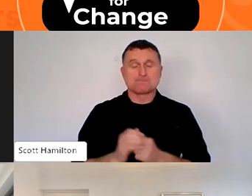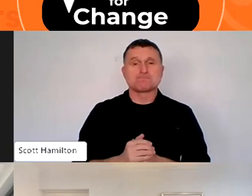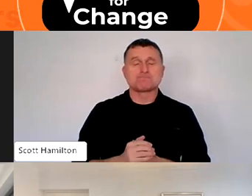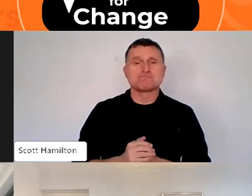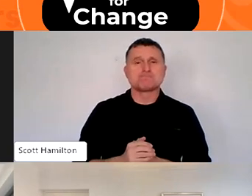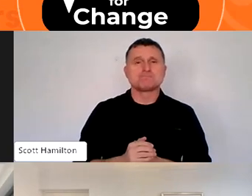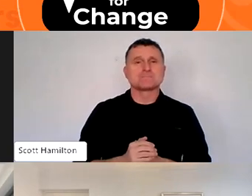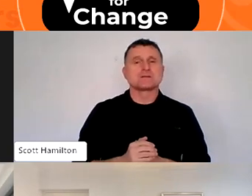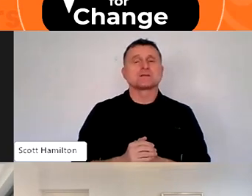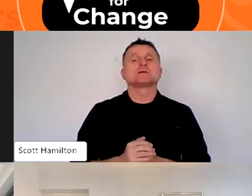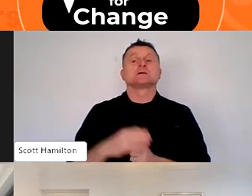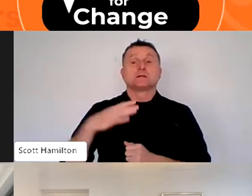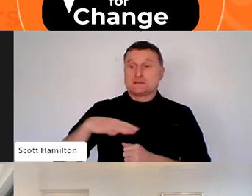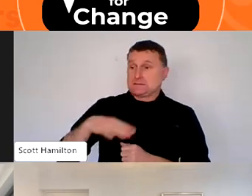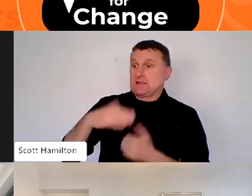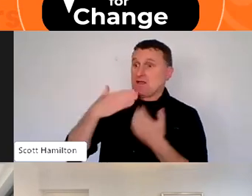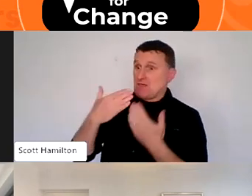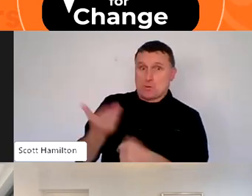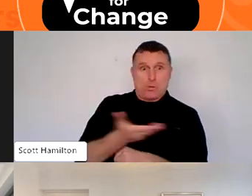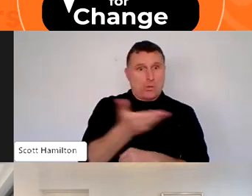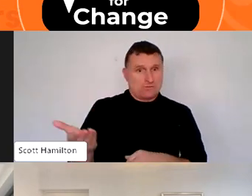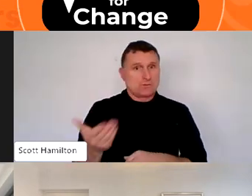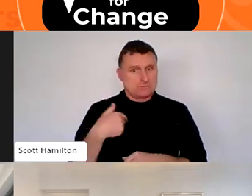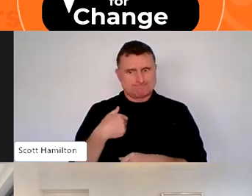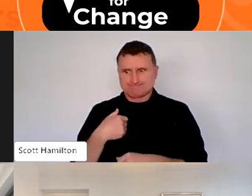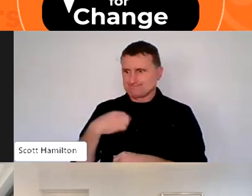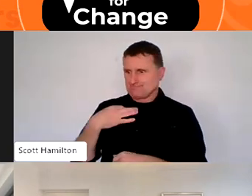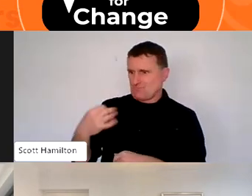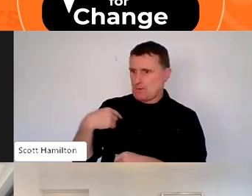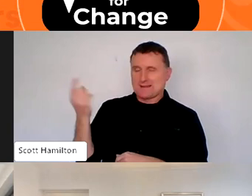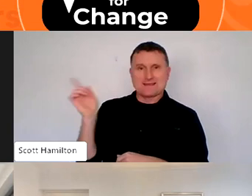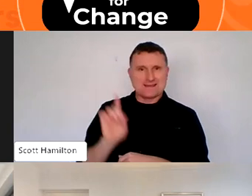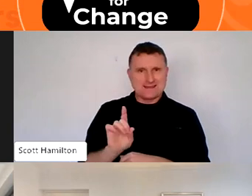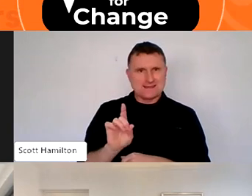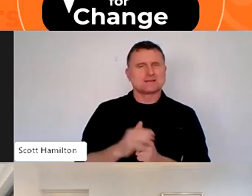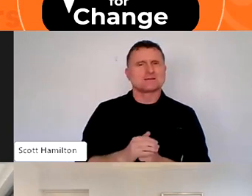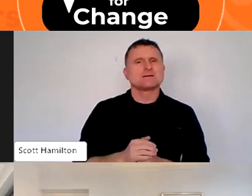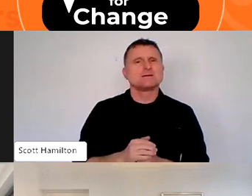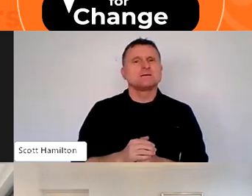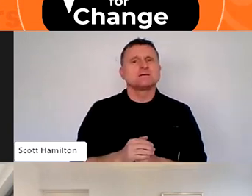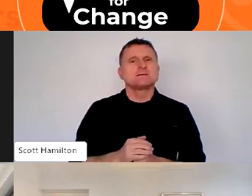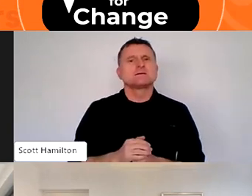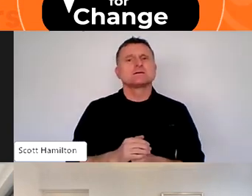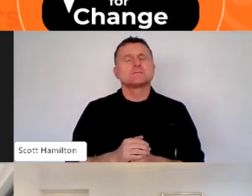for having me. And I hope I've thought enough for you to have